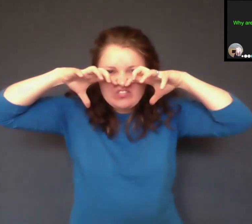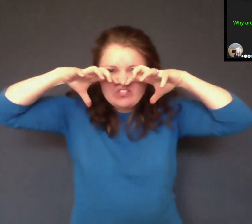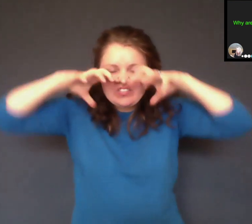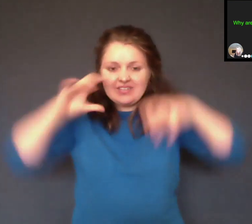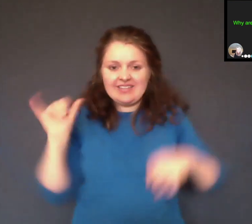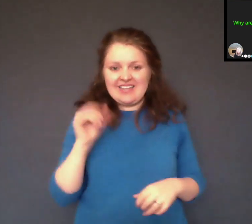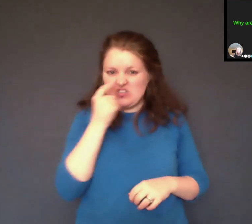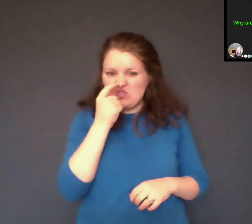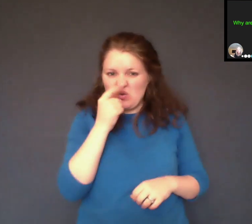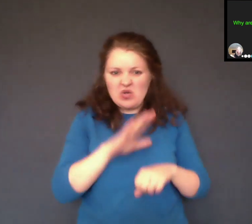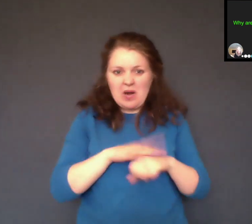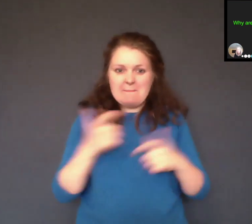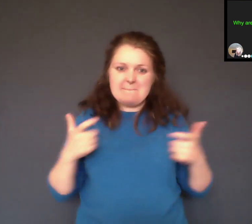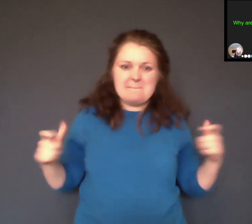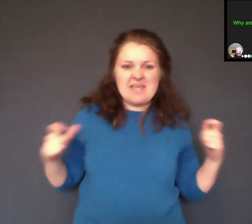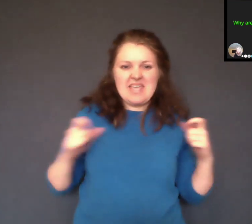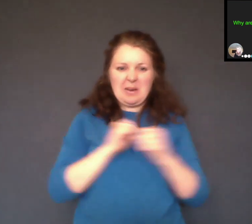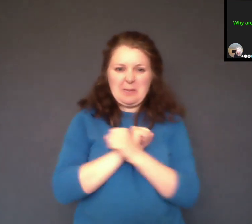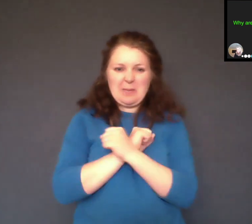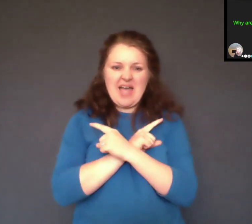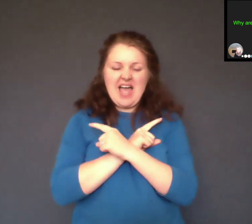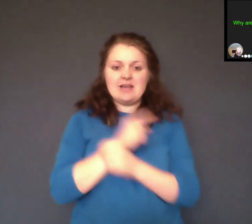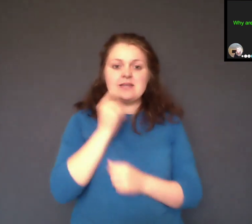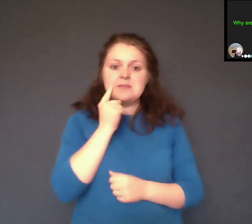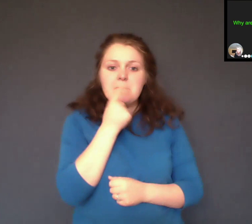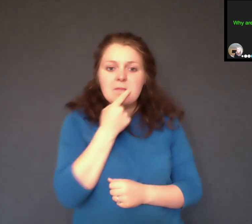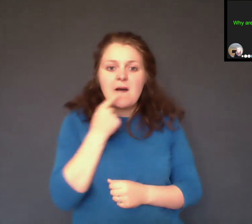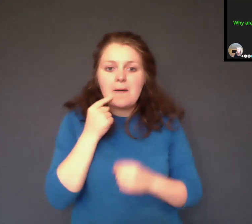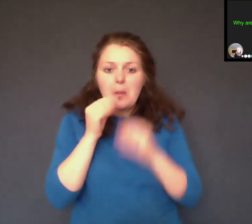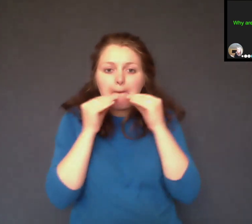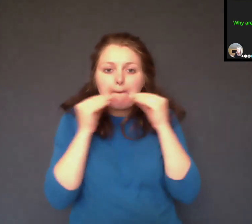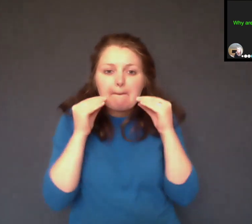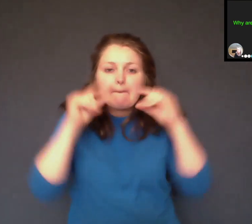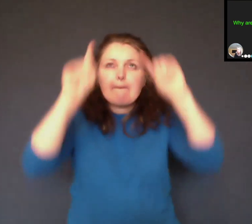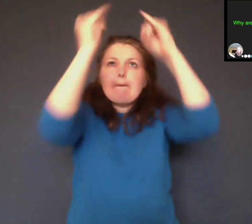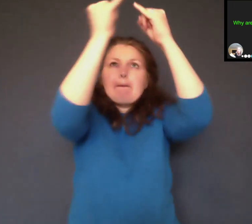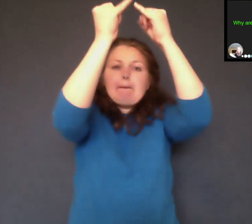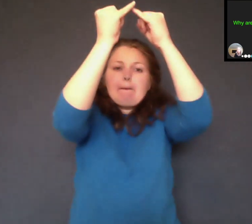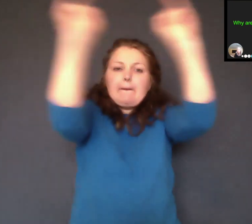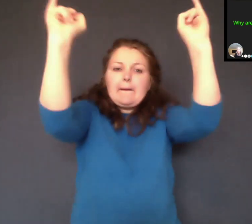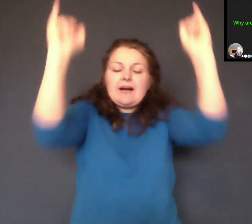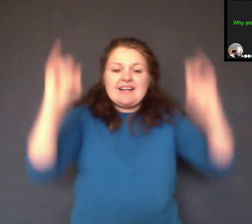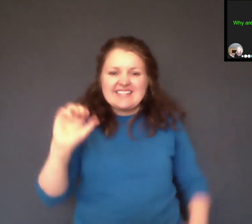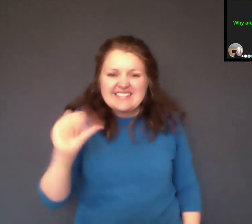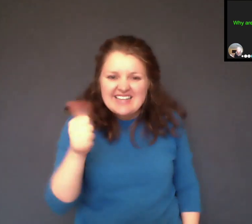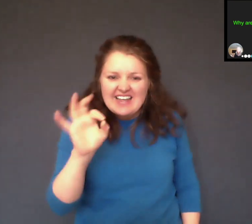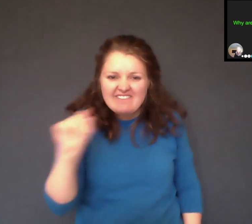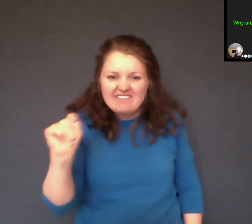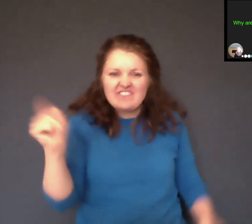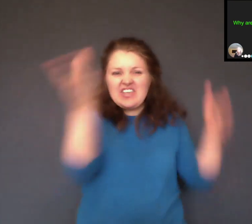like the nose of an enormous bat his mouth was a lipless slit that was surely 10 feet wide from